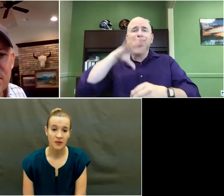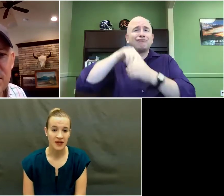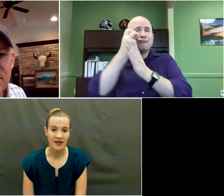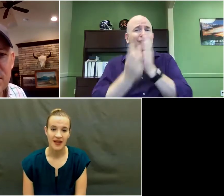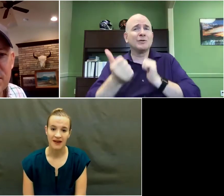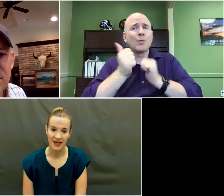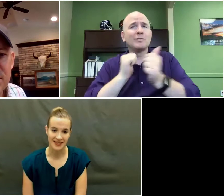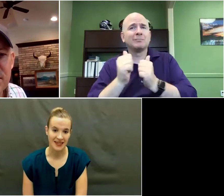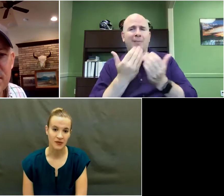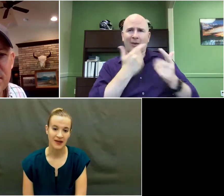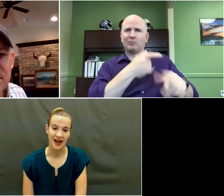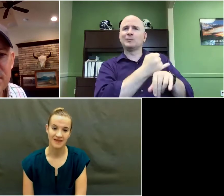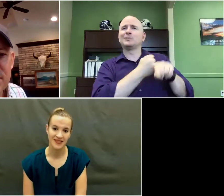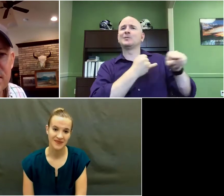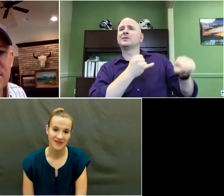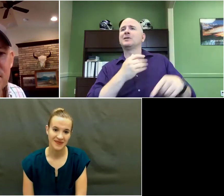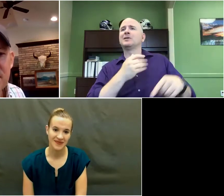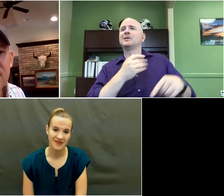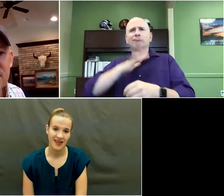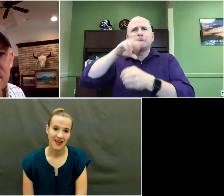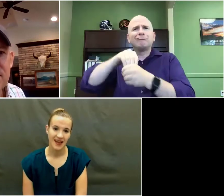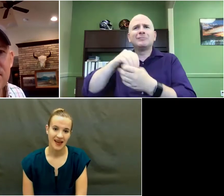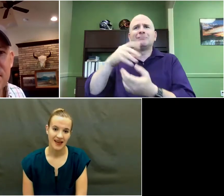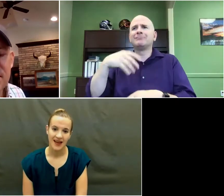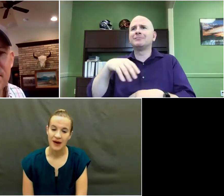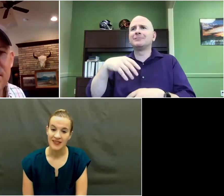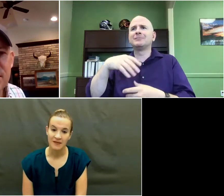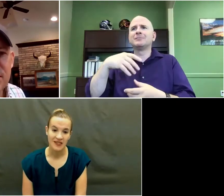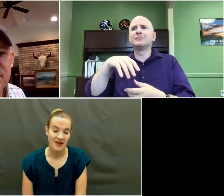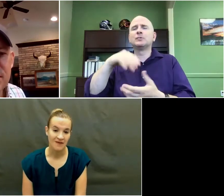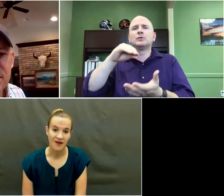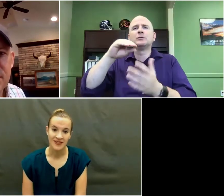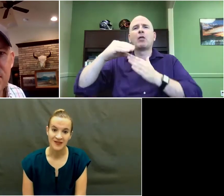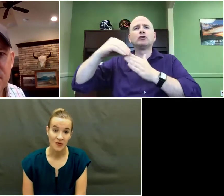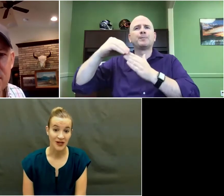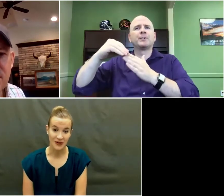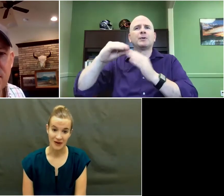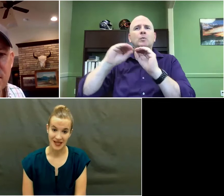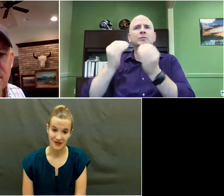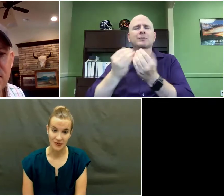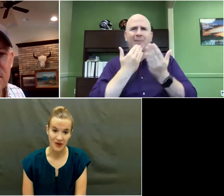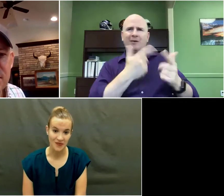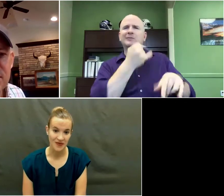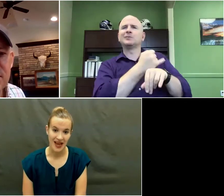really invested into our lives. I was able to be involved in so much when I was at the school, I